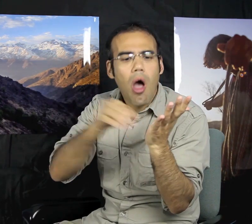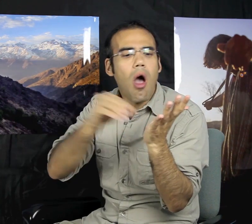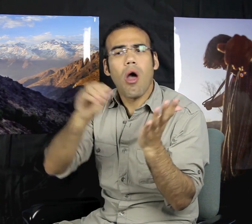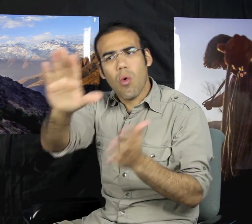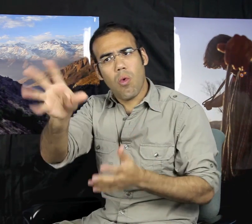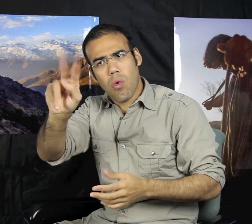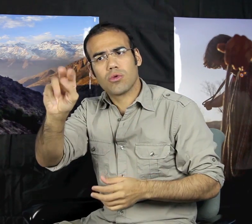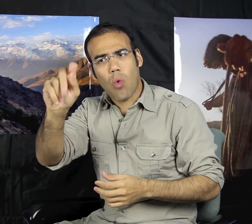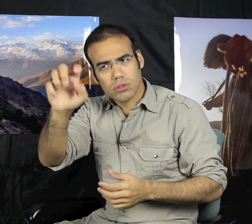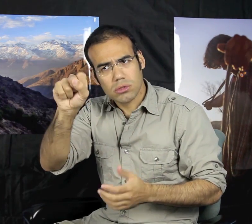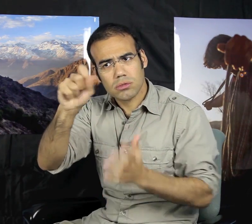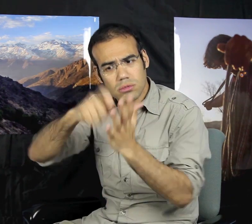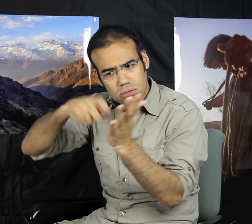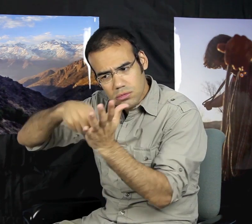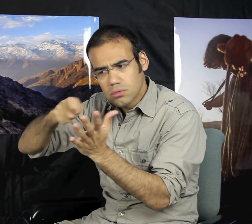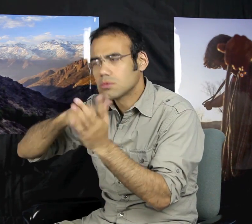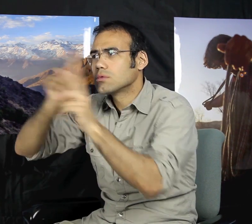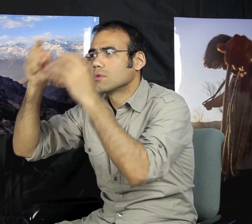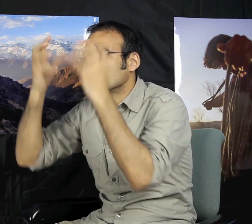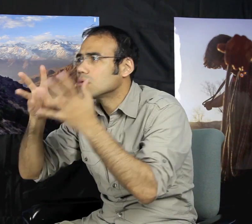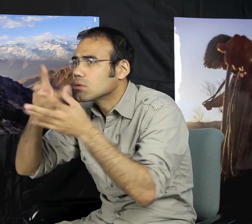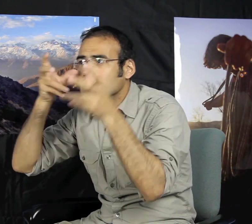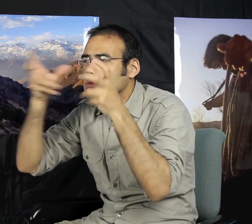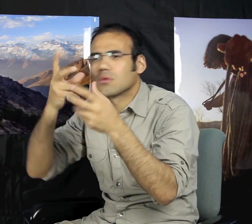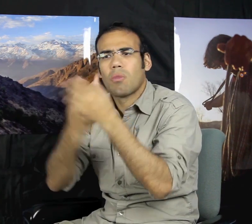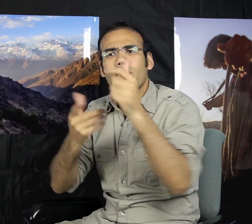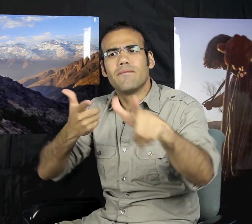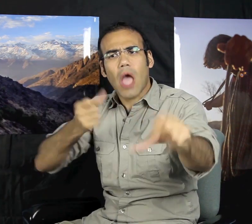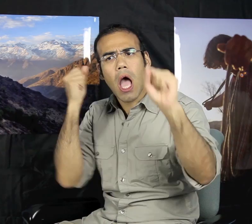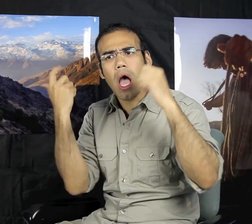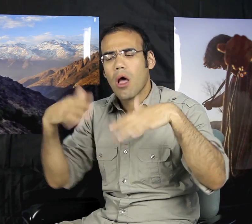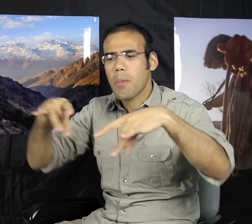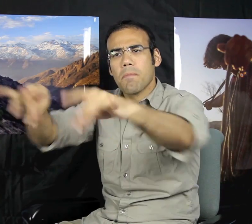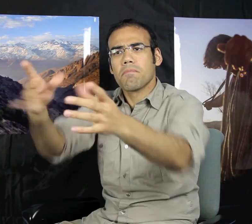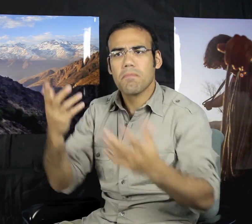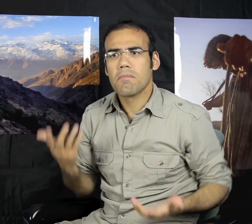Write down your notes. When you go to your destination, you will pick up fast.